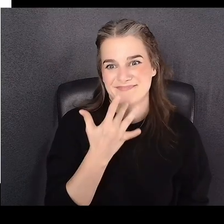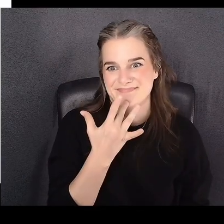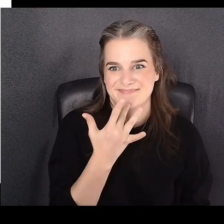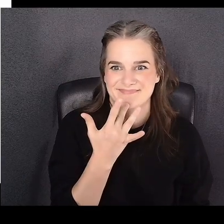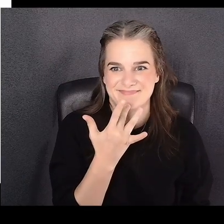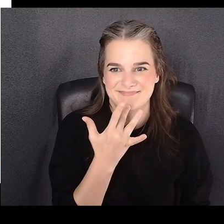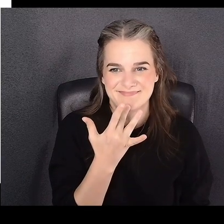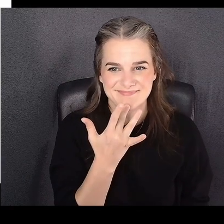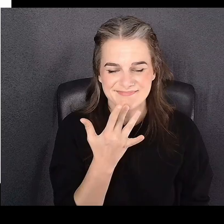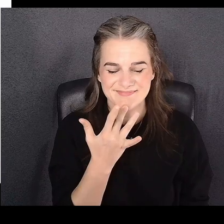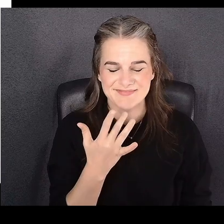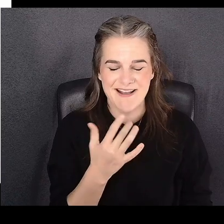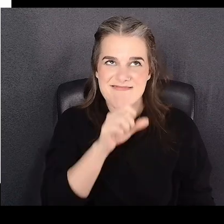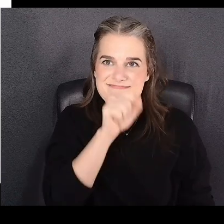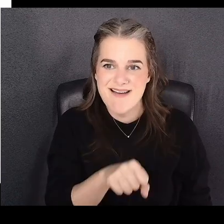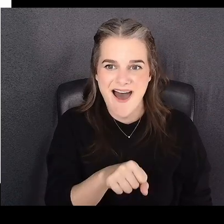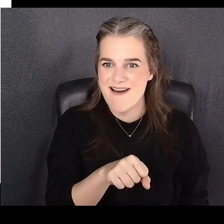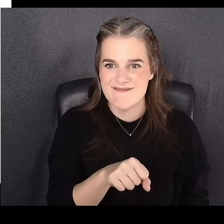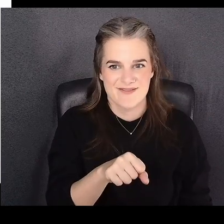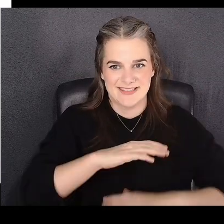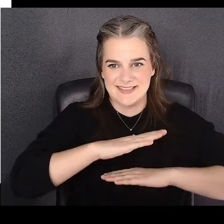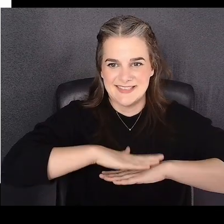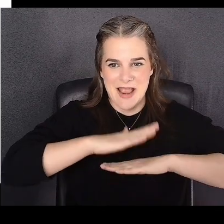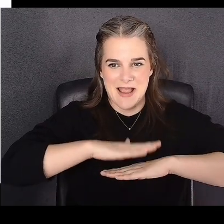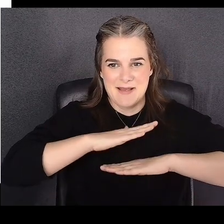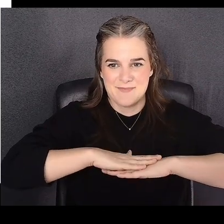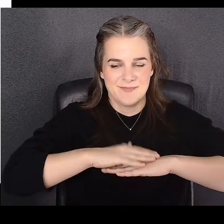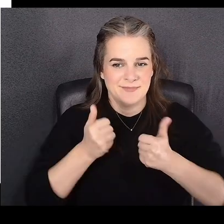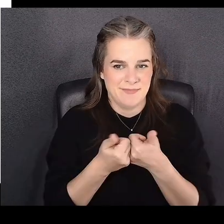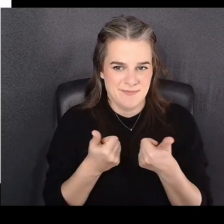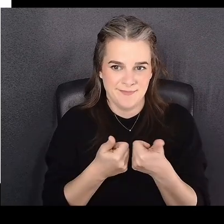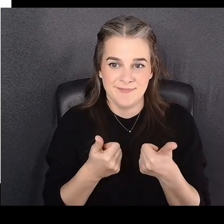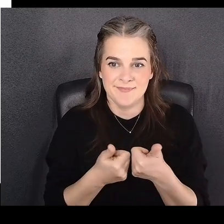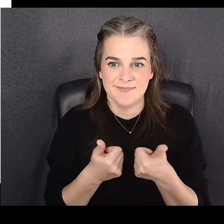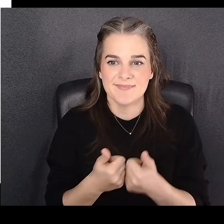So there's a lot of things you can do with tabletop games.